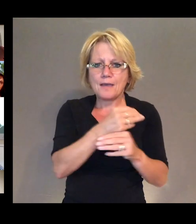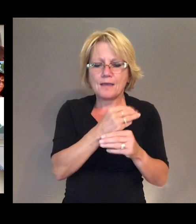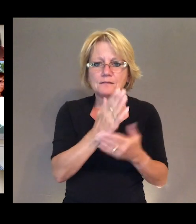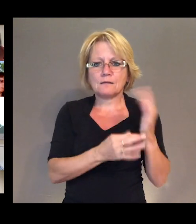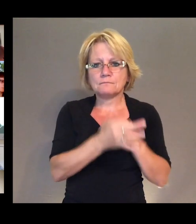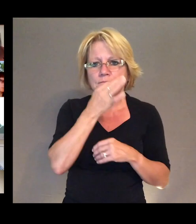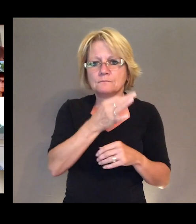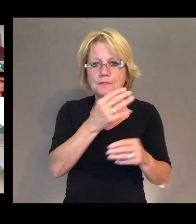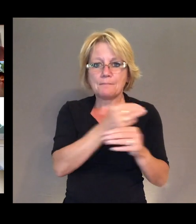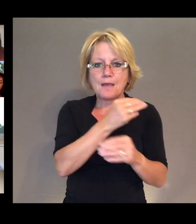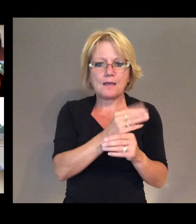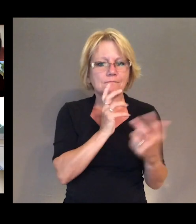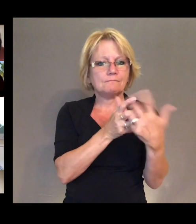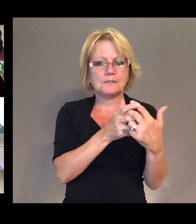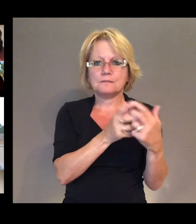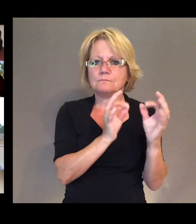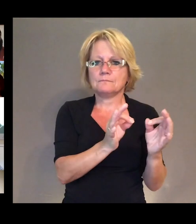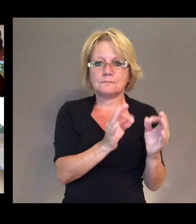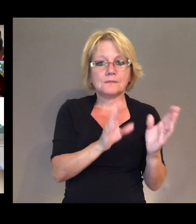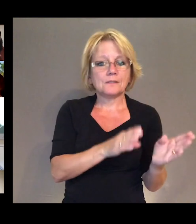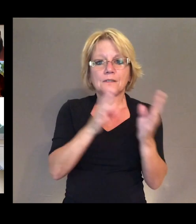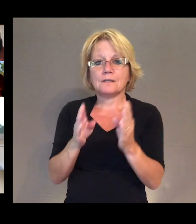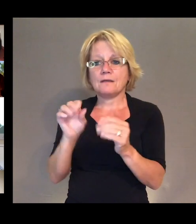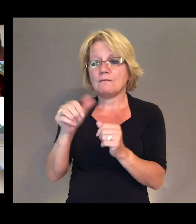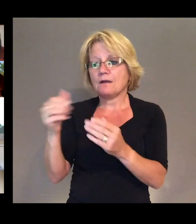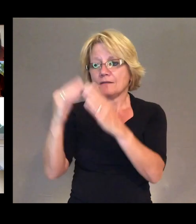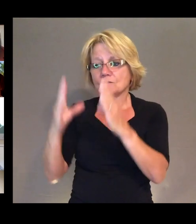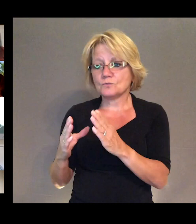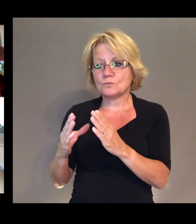So it suits them well. Maybe a student that would come into the diesel shop with me